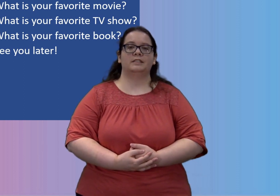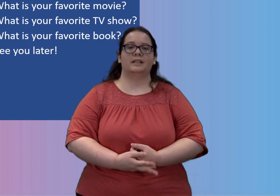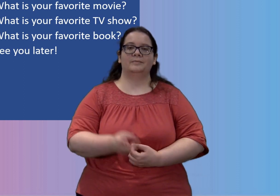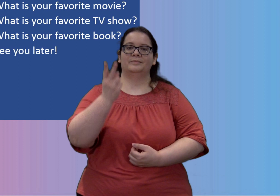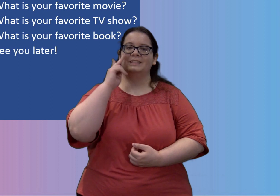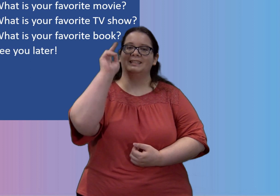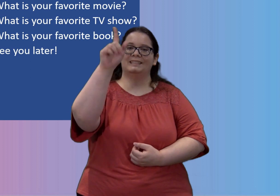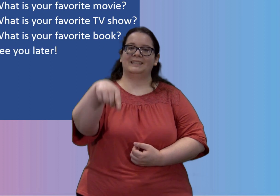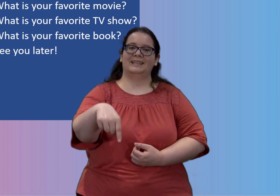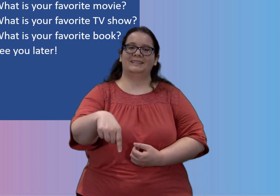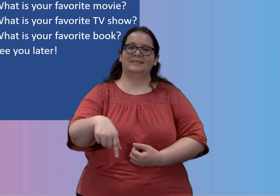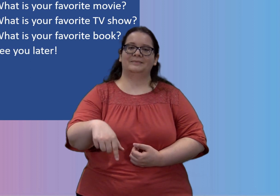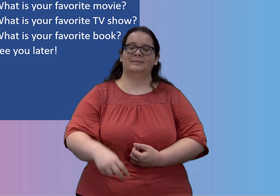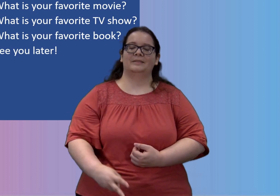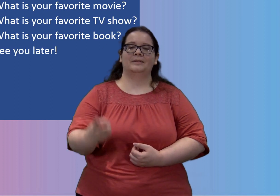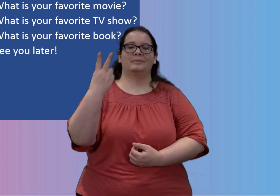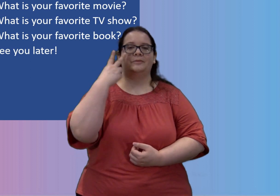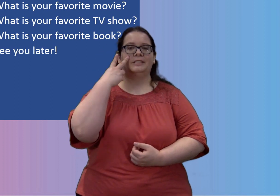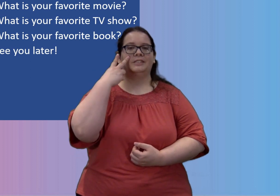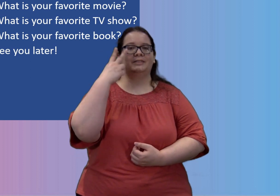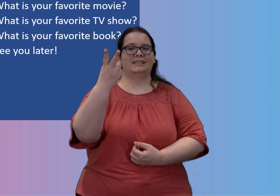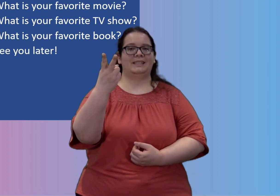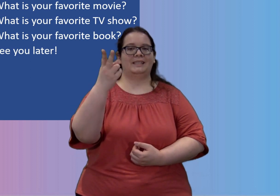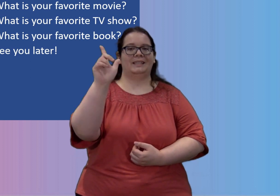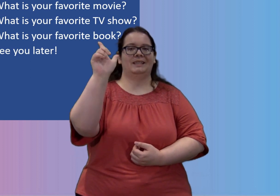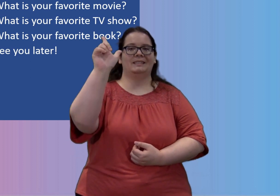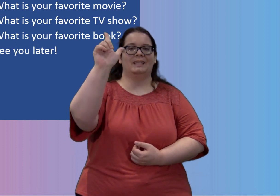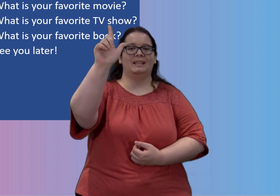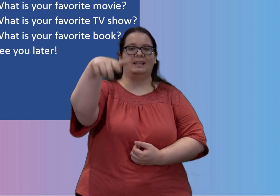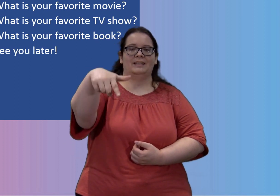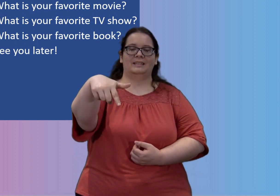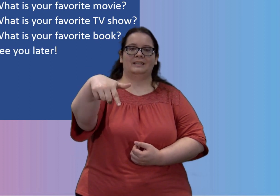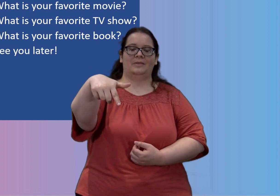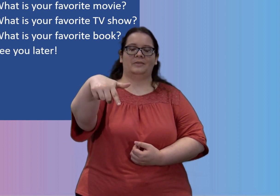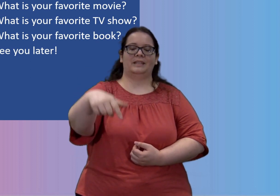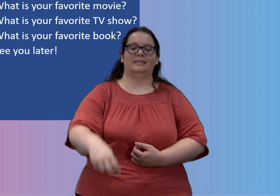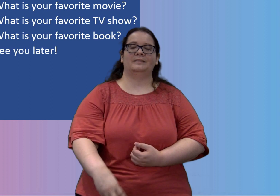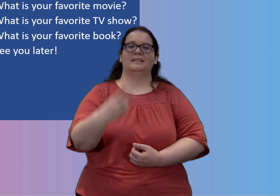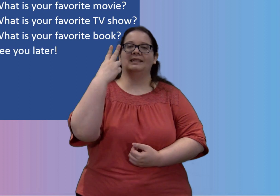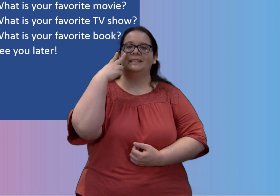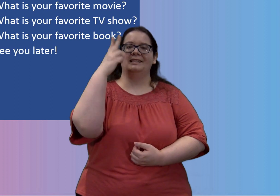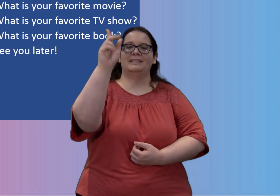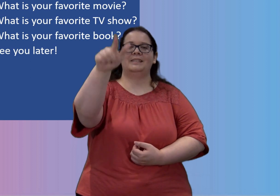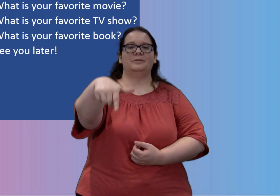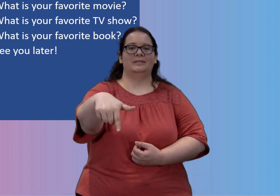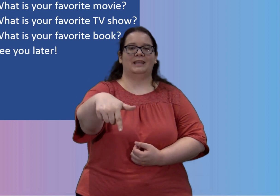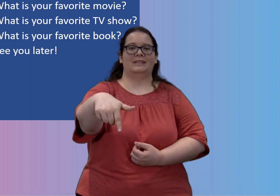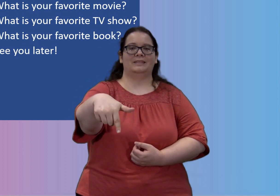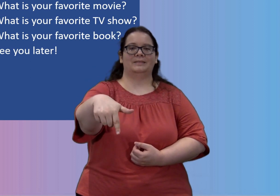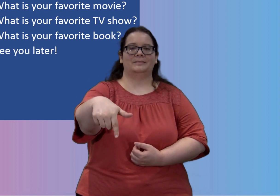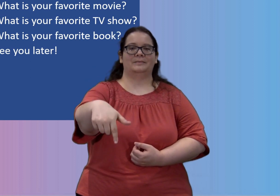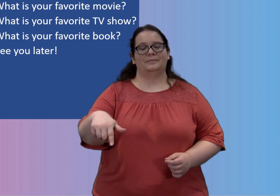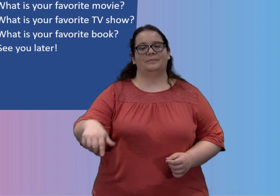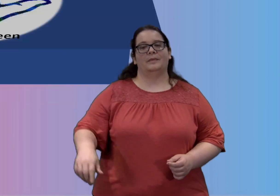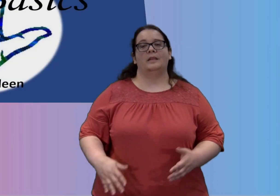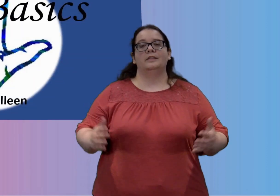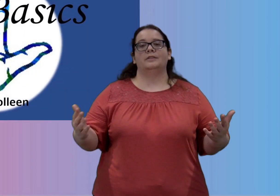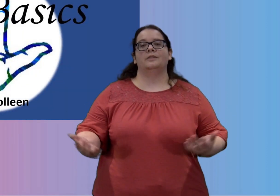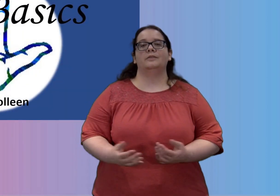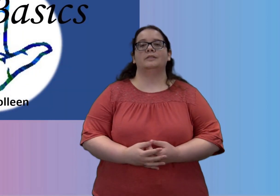tell them see you later. We just do see and take an L and rotate it. See you later. So, those